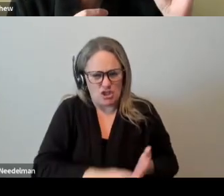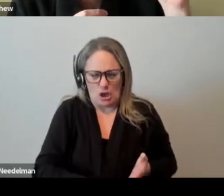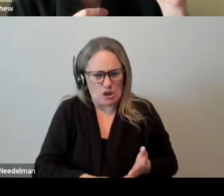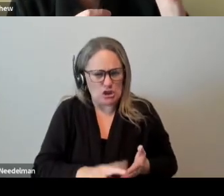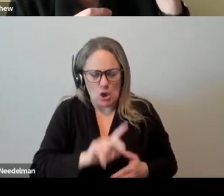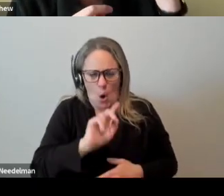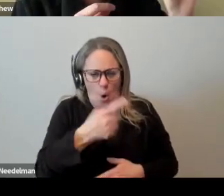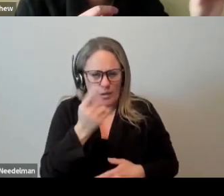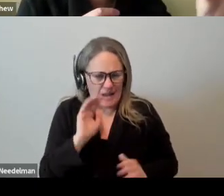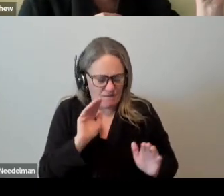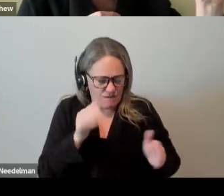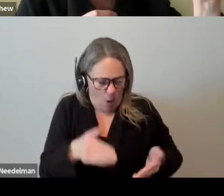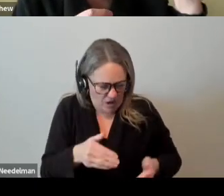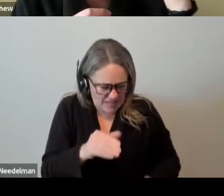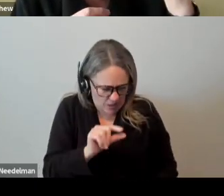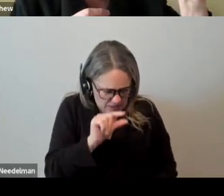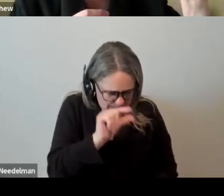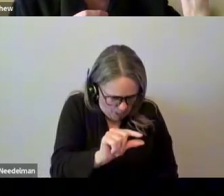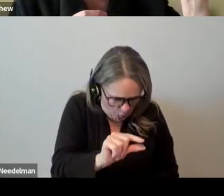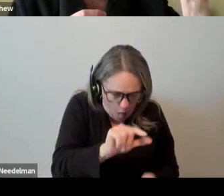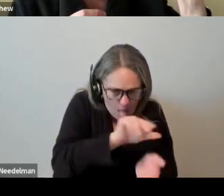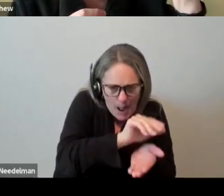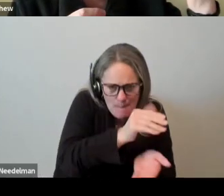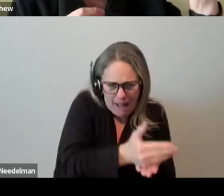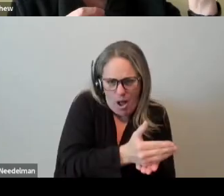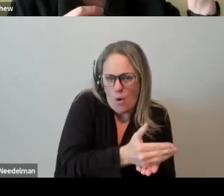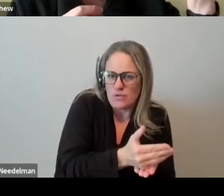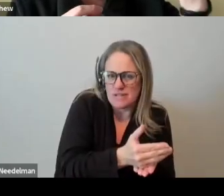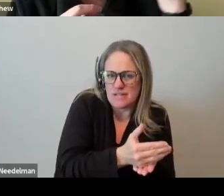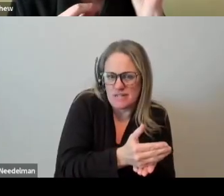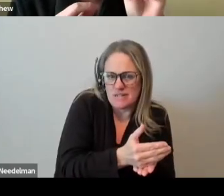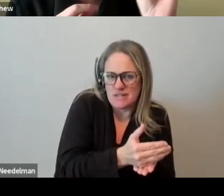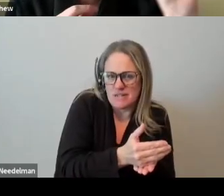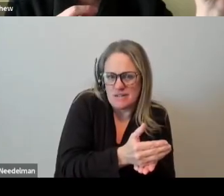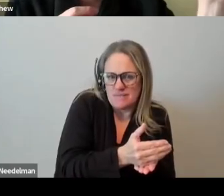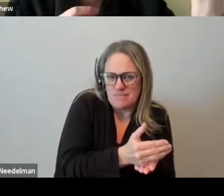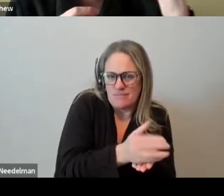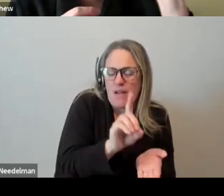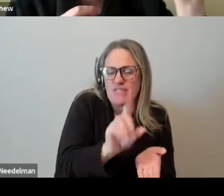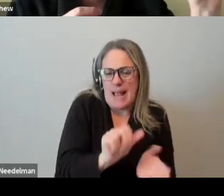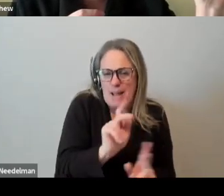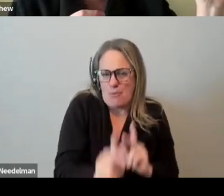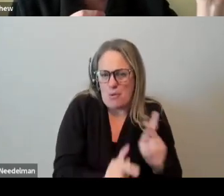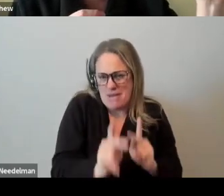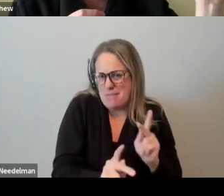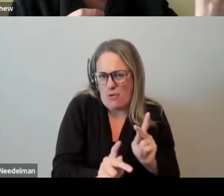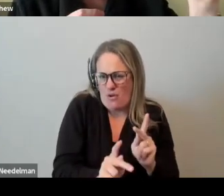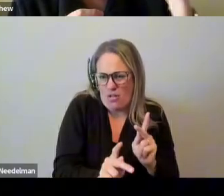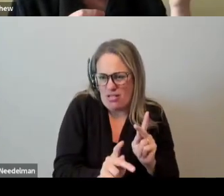within like a group of amputees - a very narrow set of amputees or a very narrow set of people with autism.